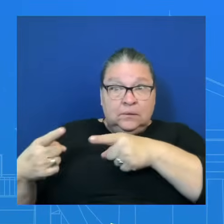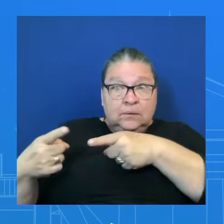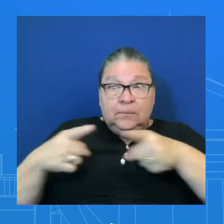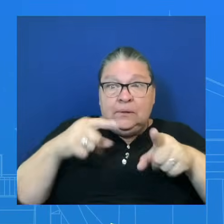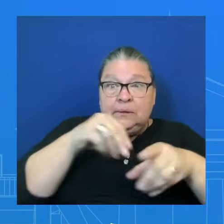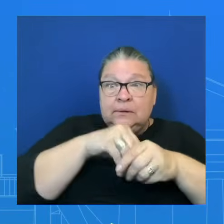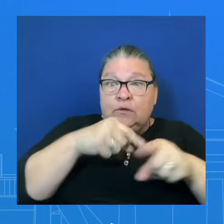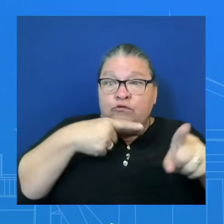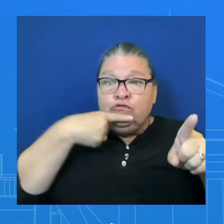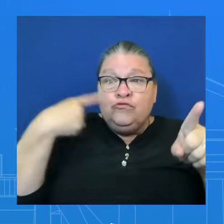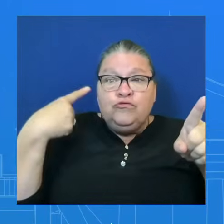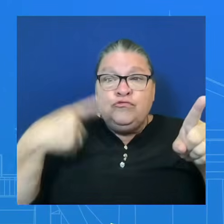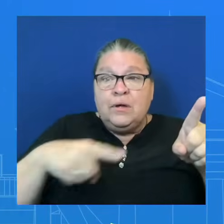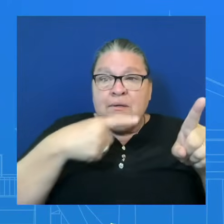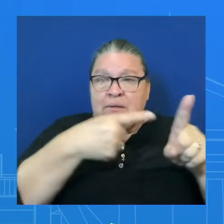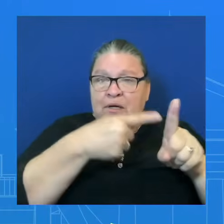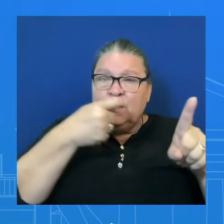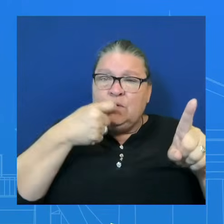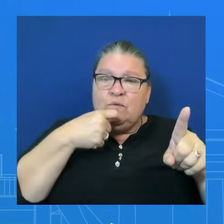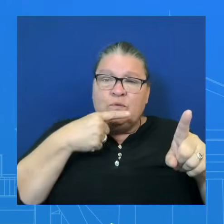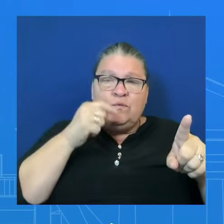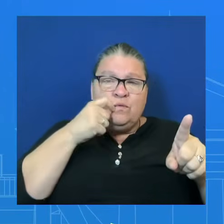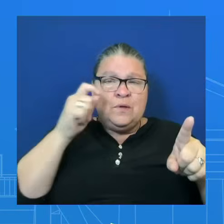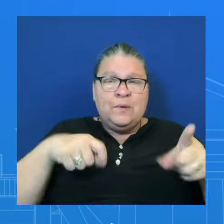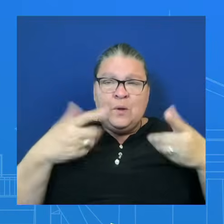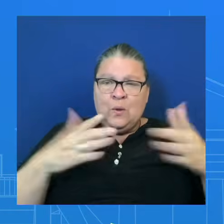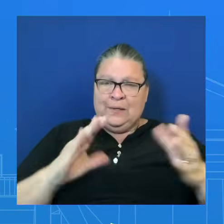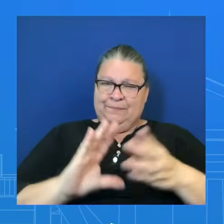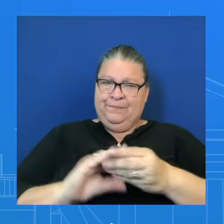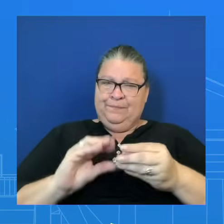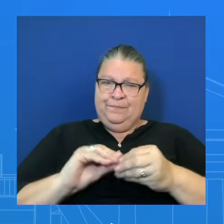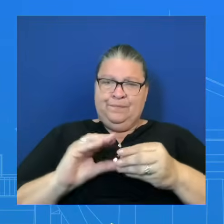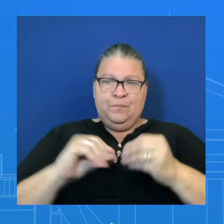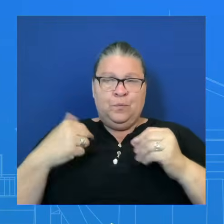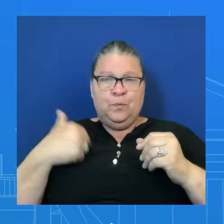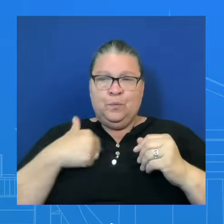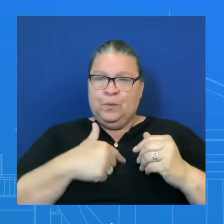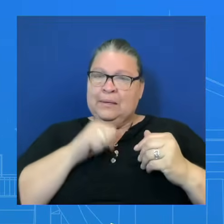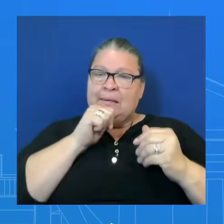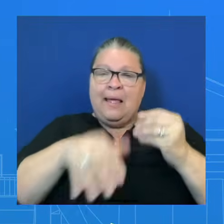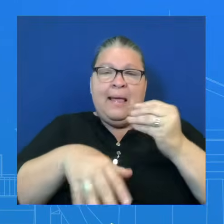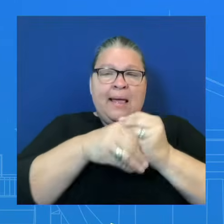What I can say, Kelly, and we've said this before: We don't encourage, we don't enable,